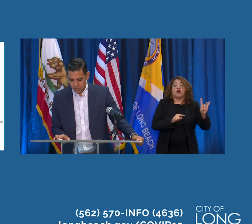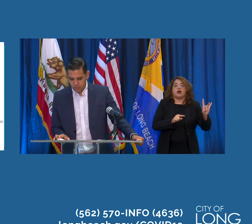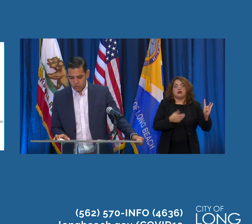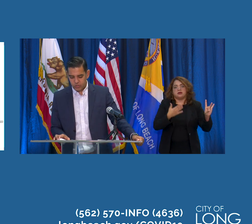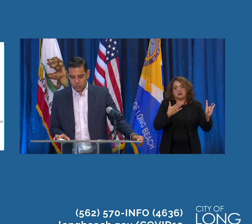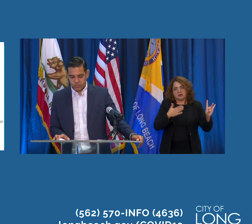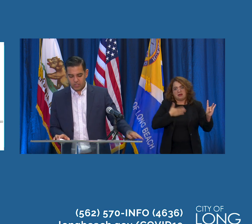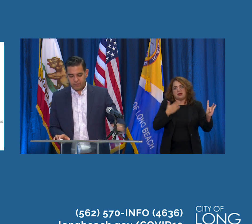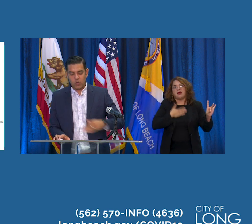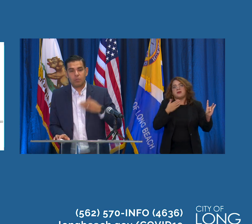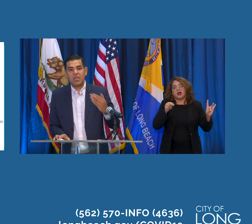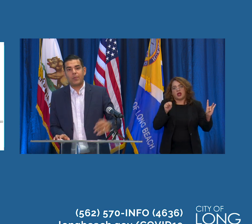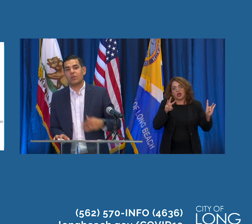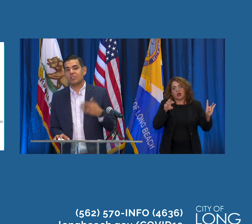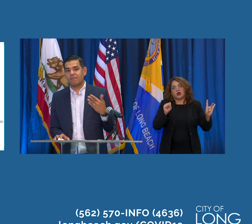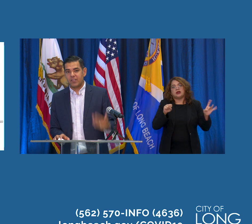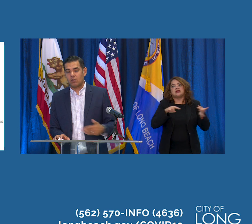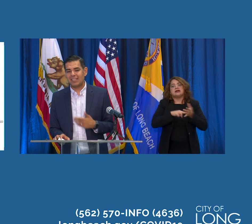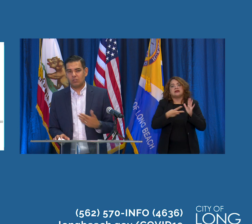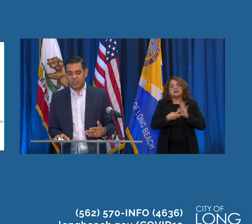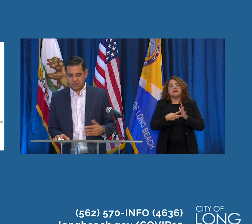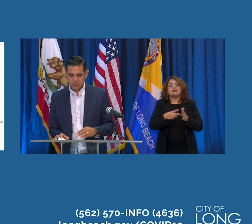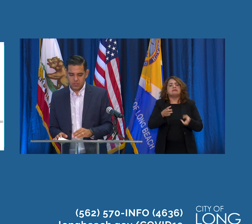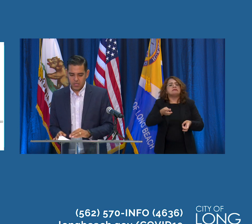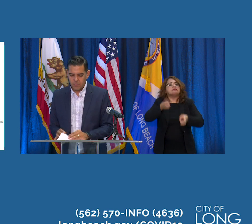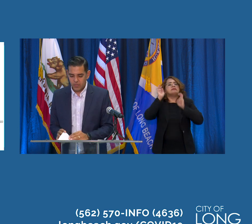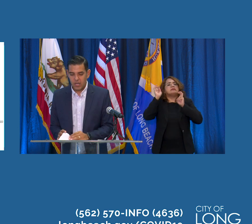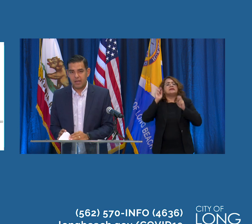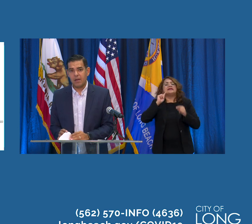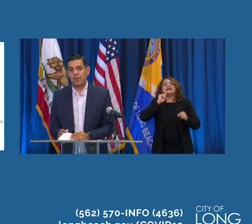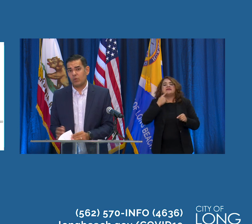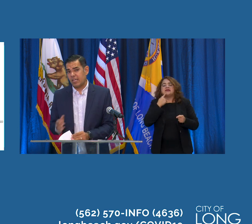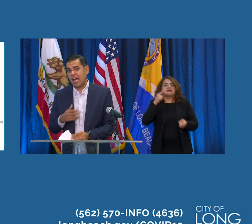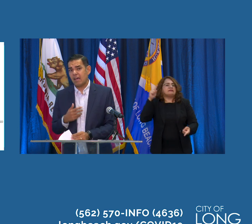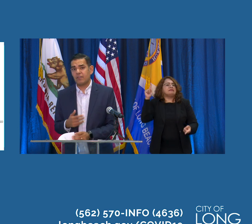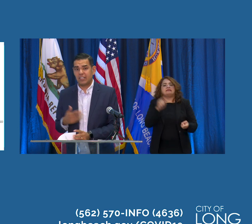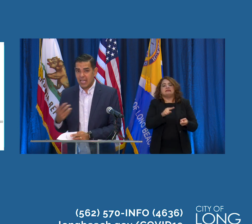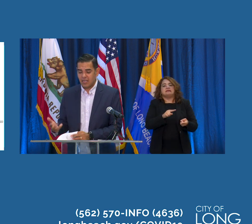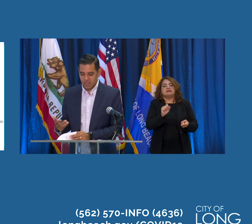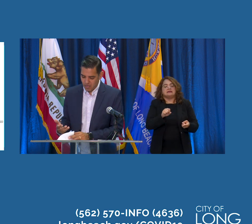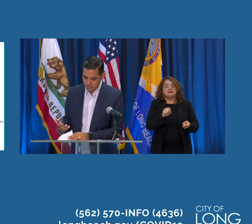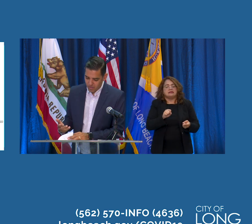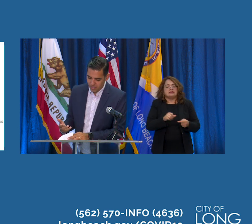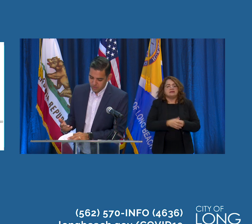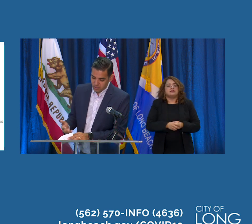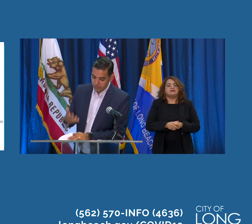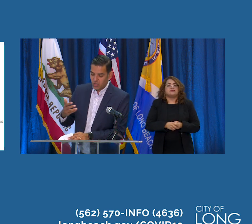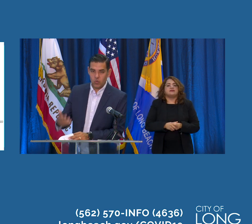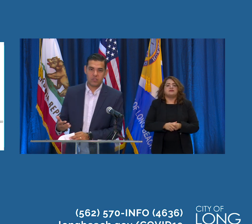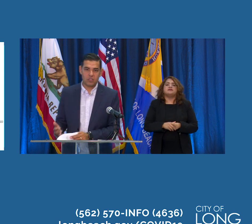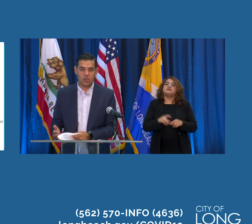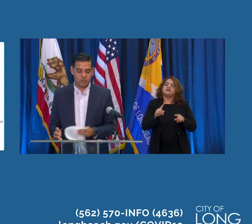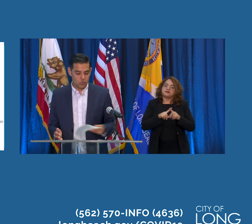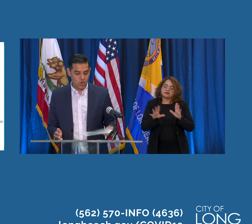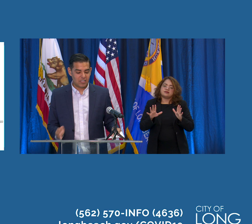And it shows that we're seeing fewer people with severe illness but we have again a significant ways to go.